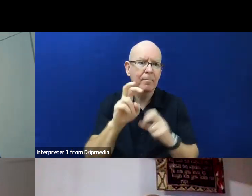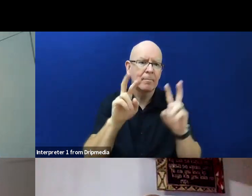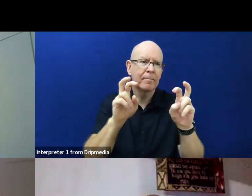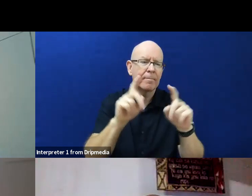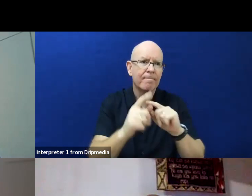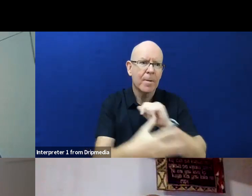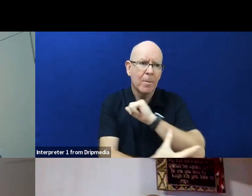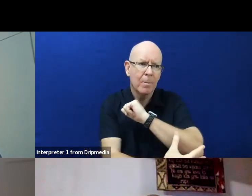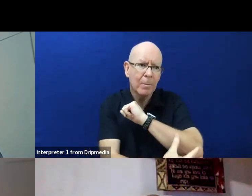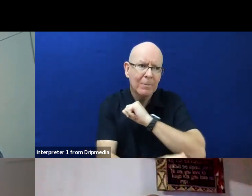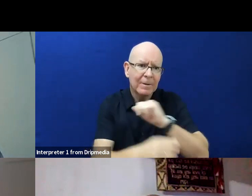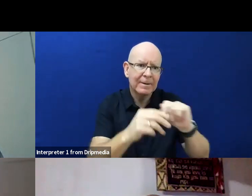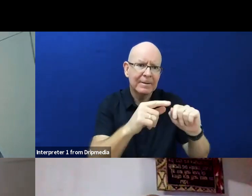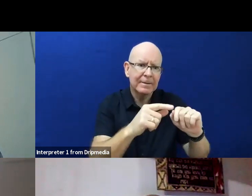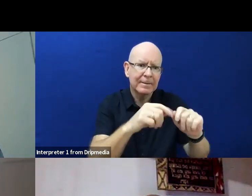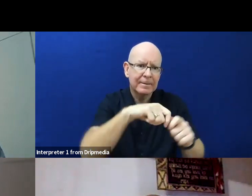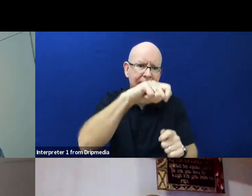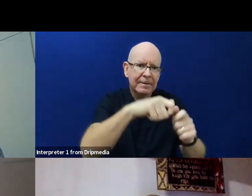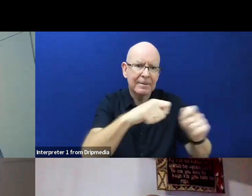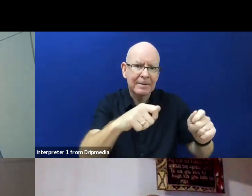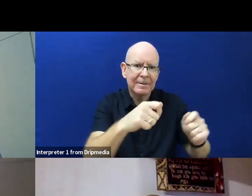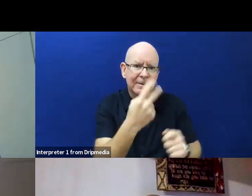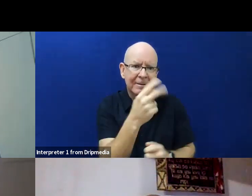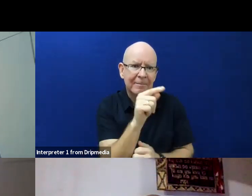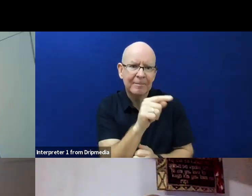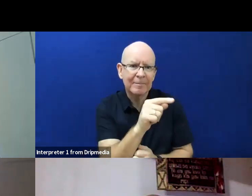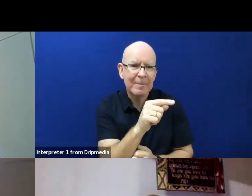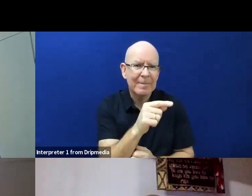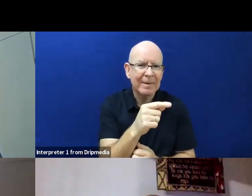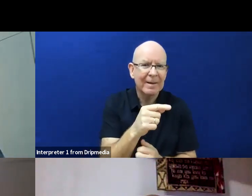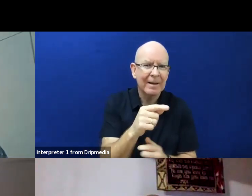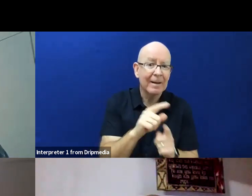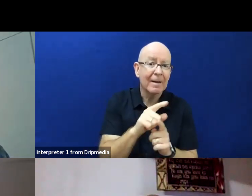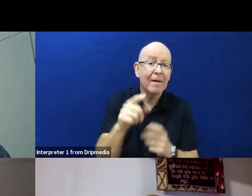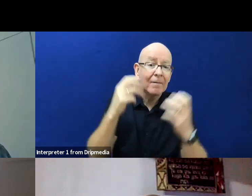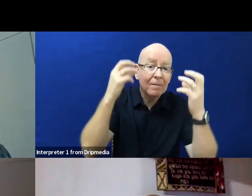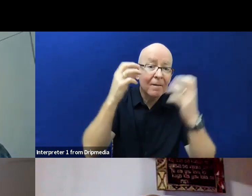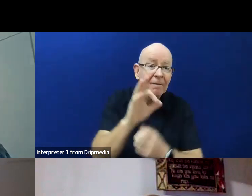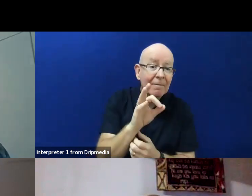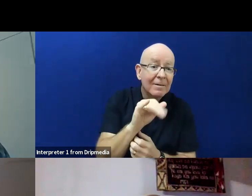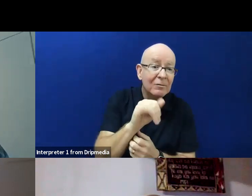support, and as Ludovico was saying and this is why we wanted also to share all the work that